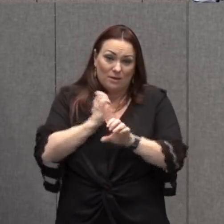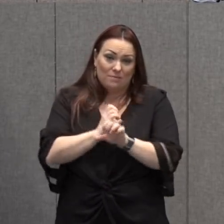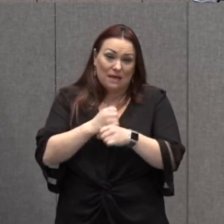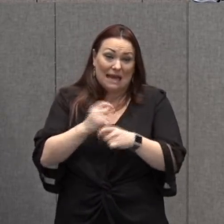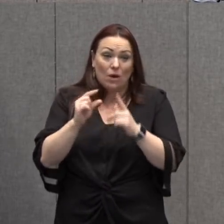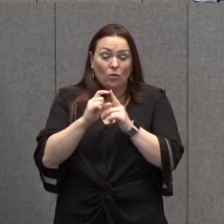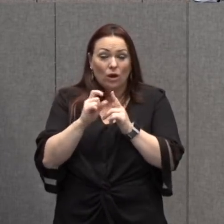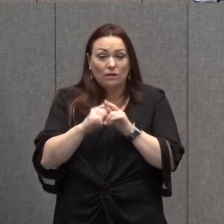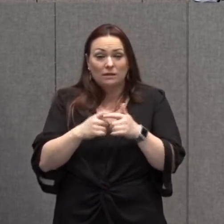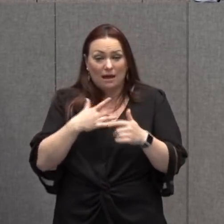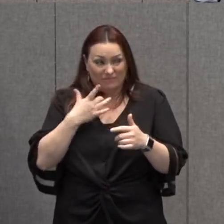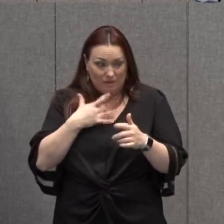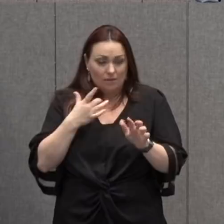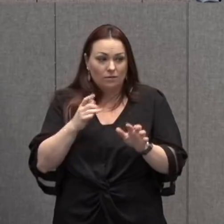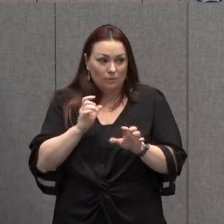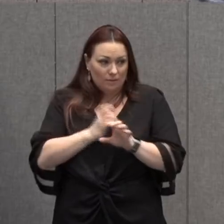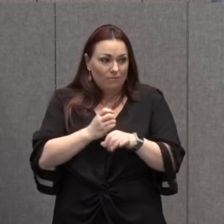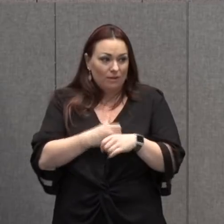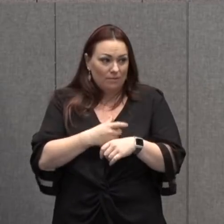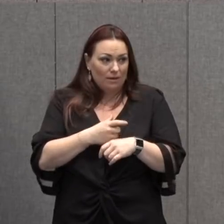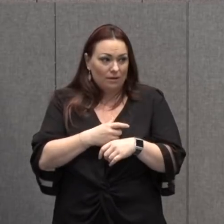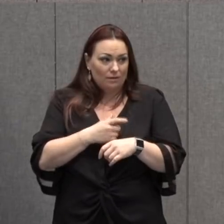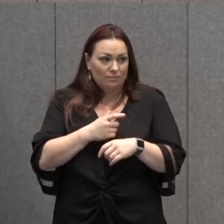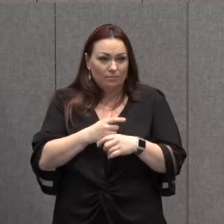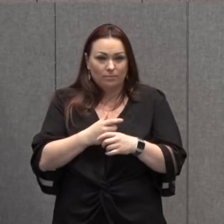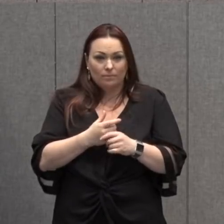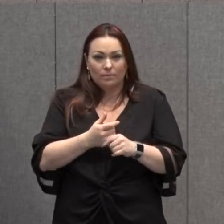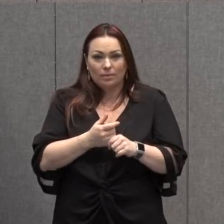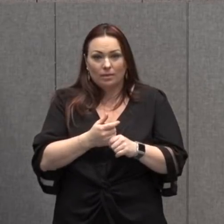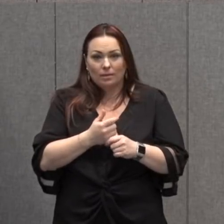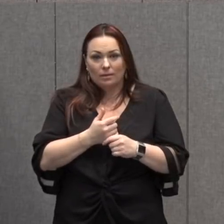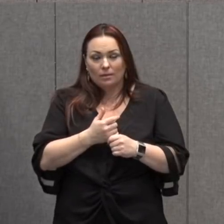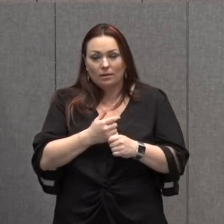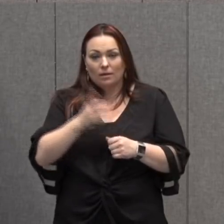And I'm feelin' it, we're gonna make a compound word. Dog.